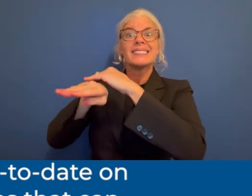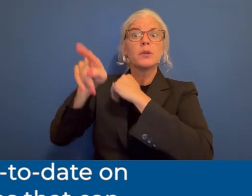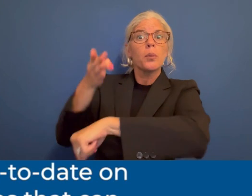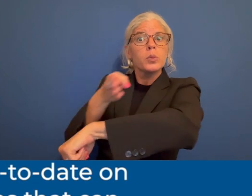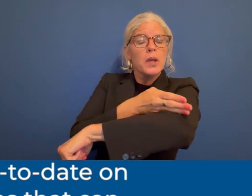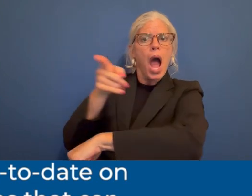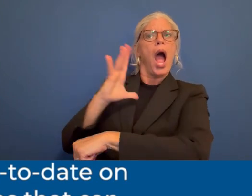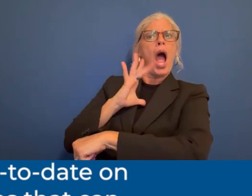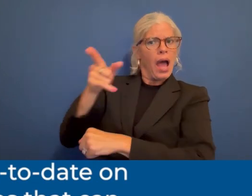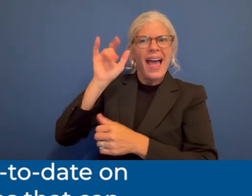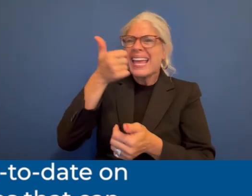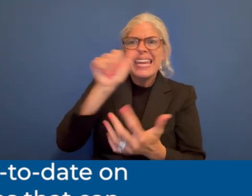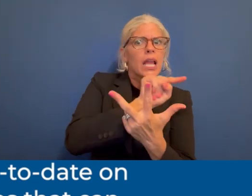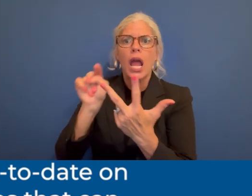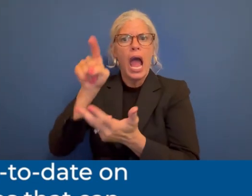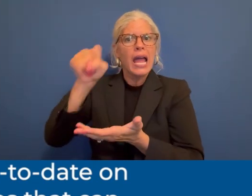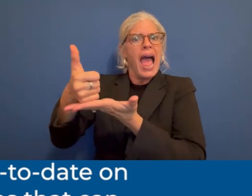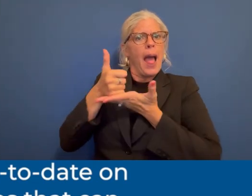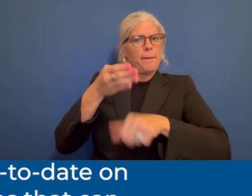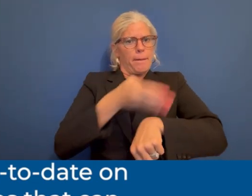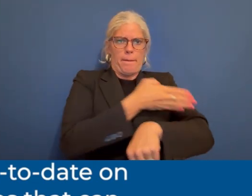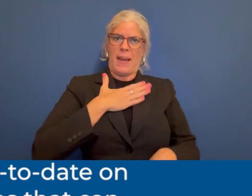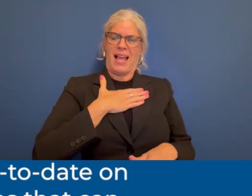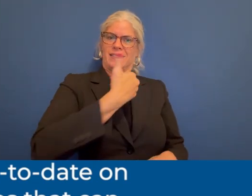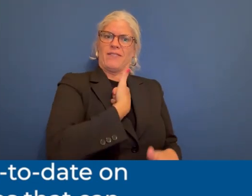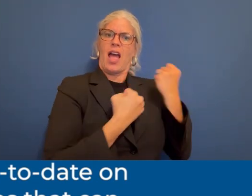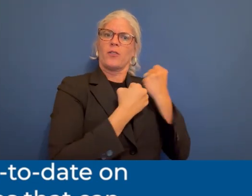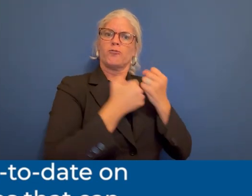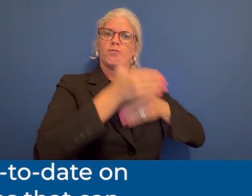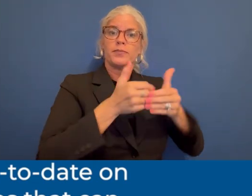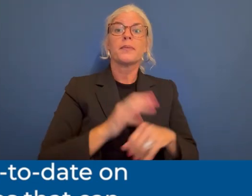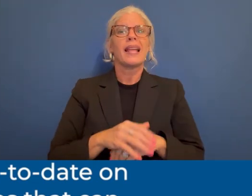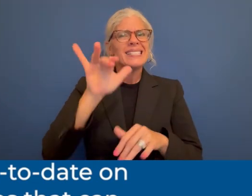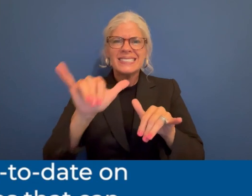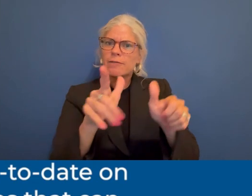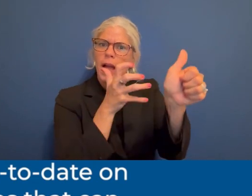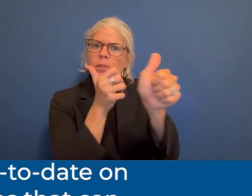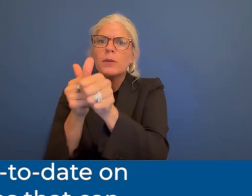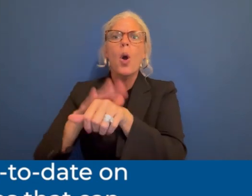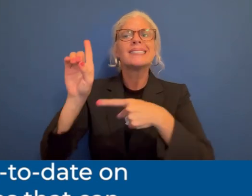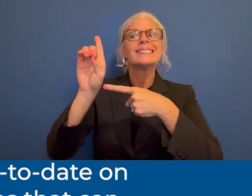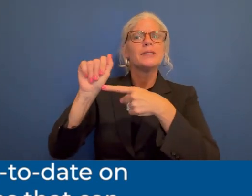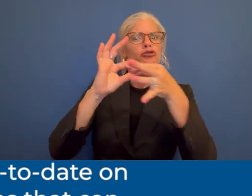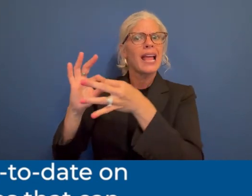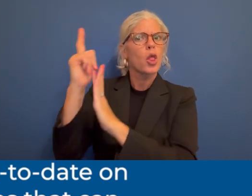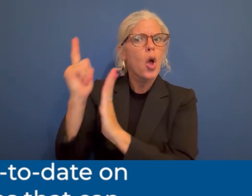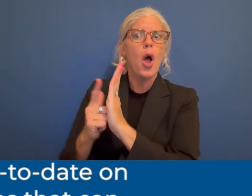that could further support your self-advocacy efforts. In addition, stay updated on disability related laws and policies.